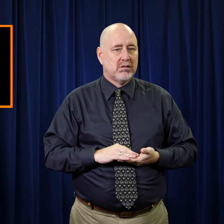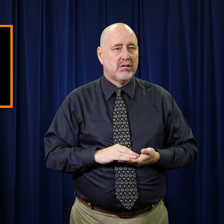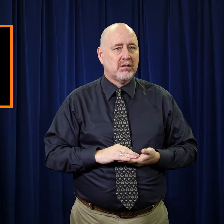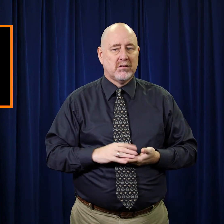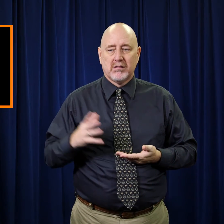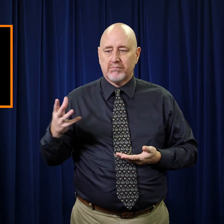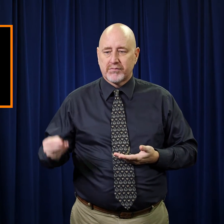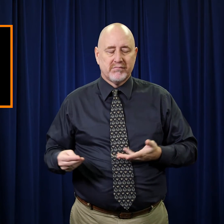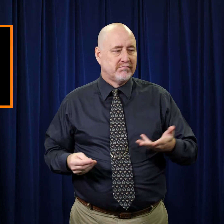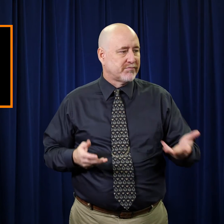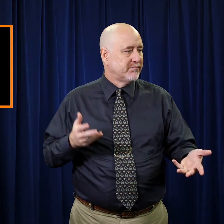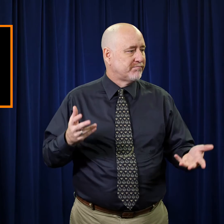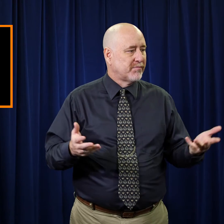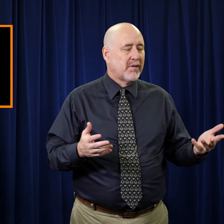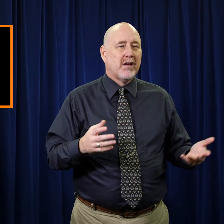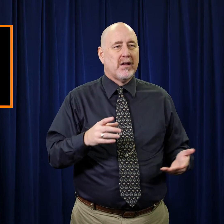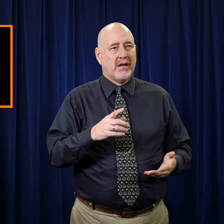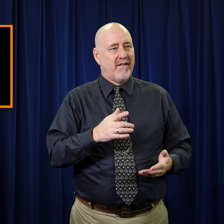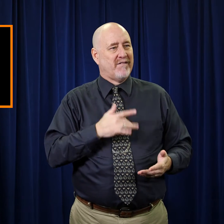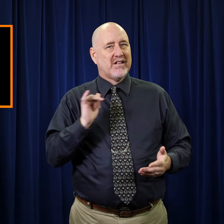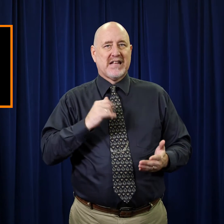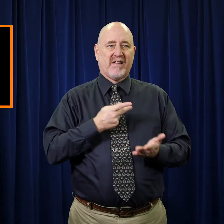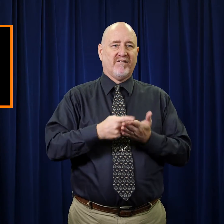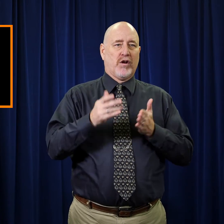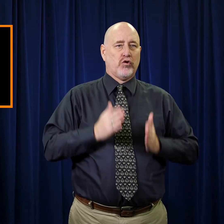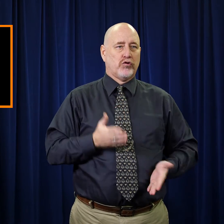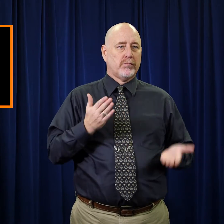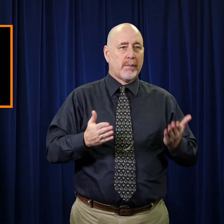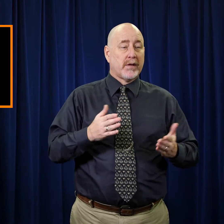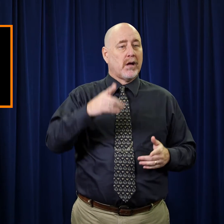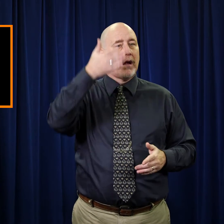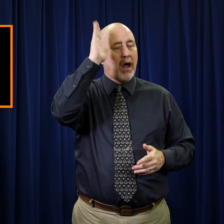I mean, you can't not imagine him feeling somewhat like a failure.